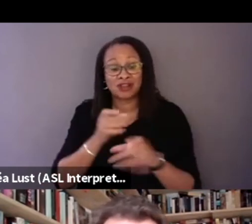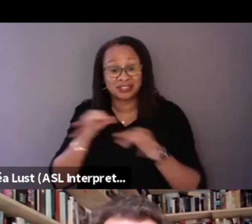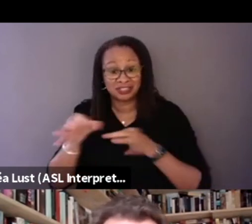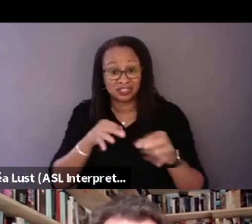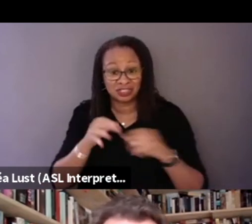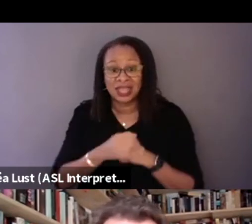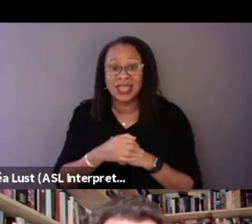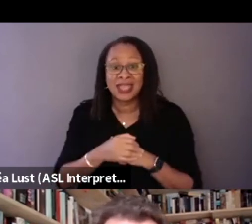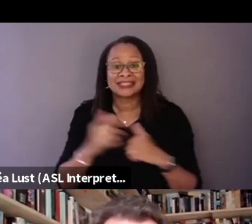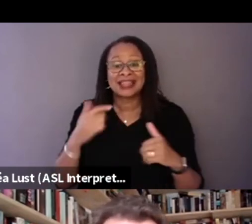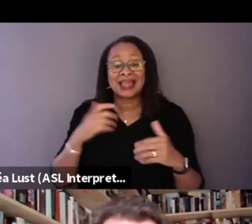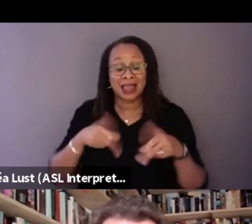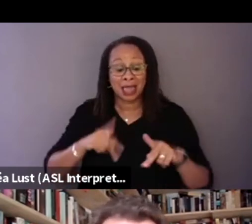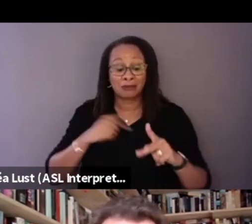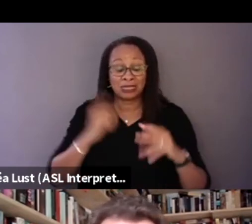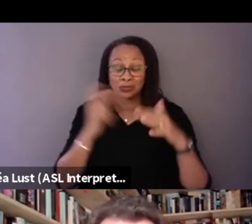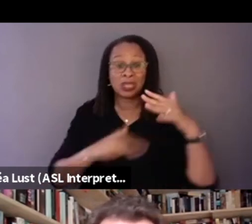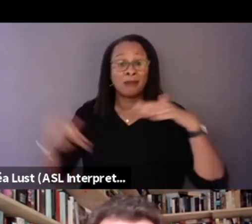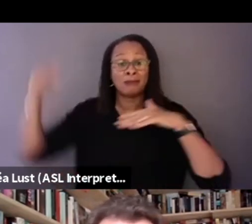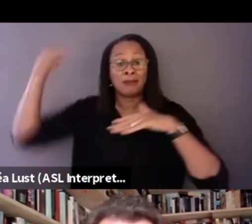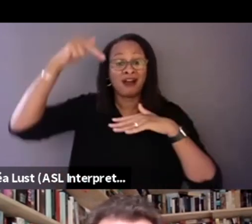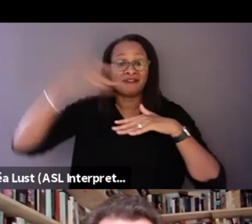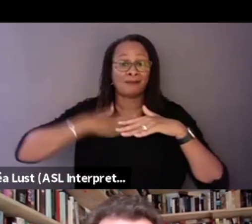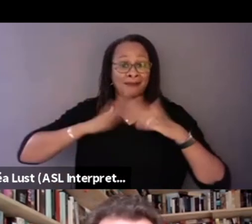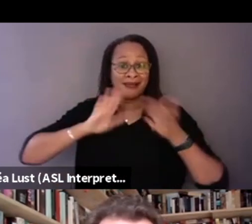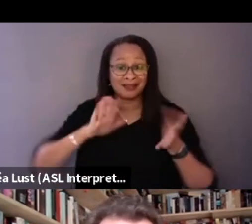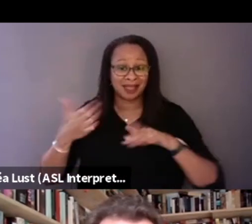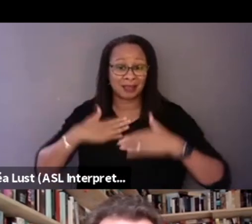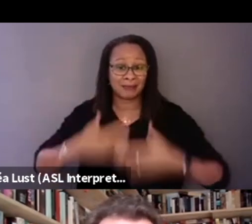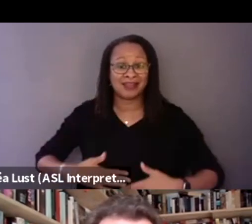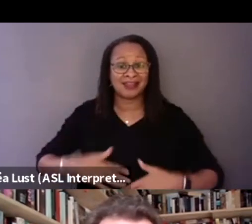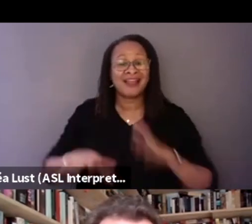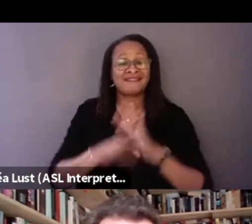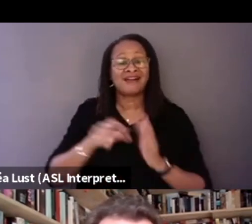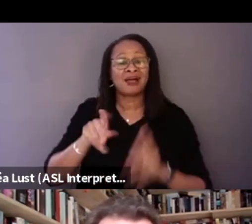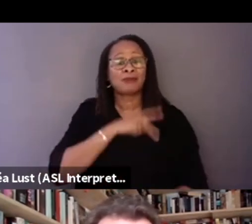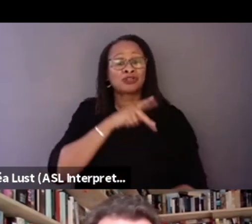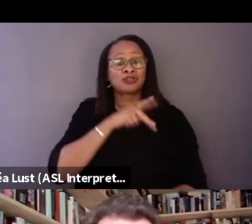and find personal liberation. I don't think those things are just for me,